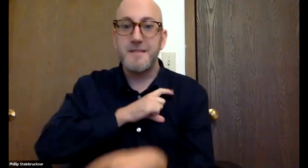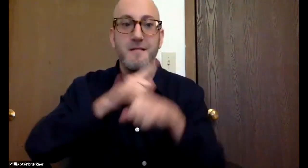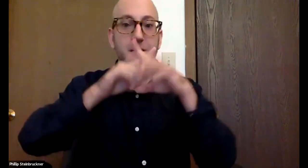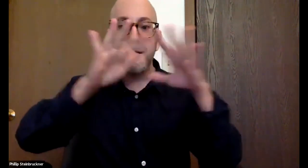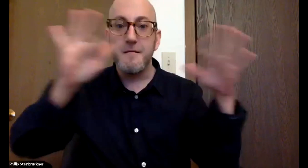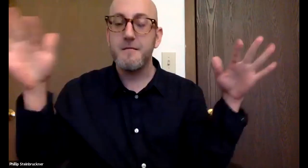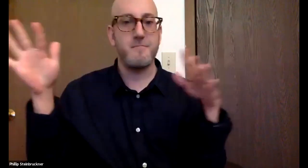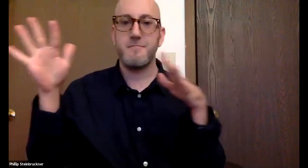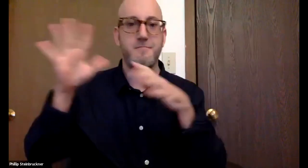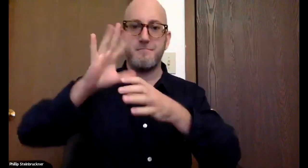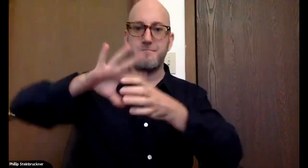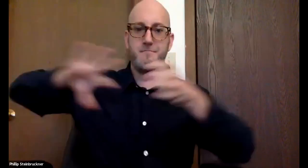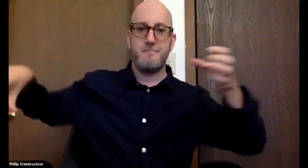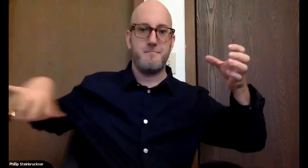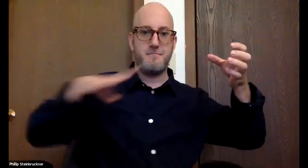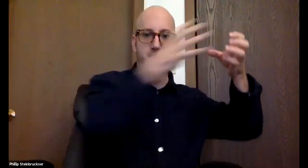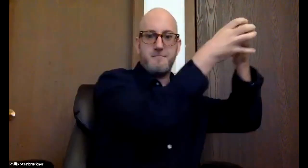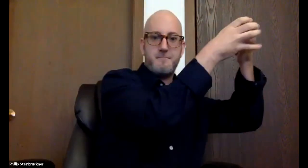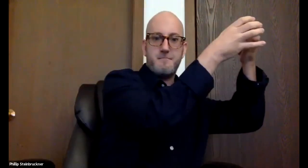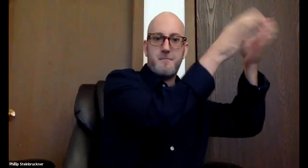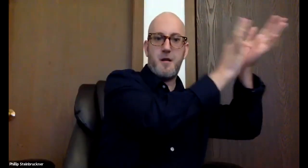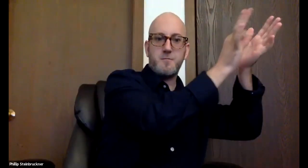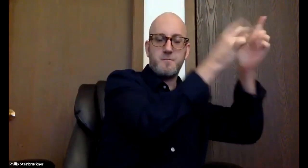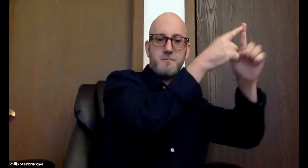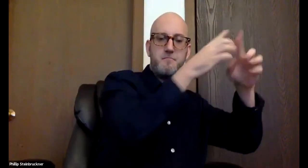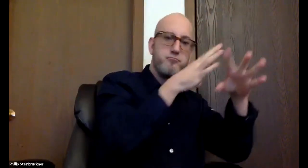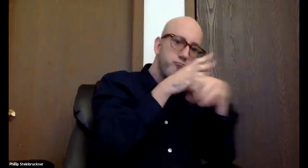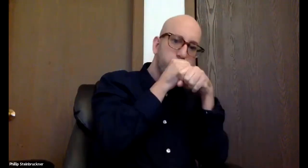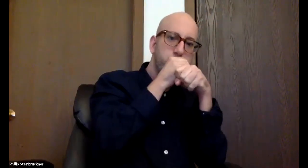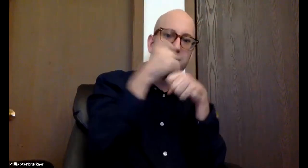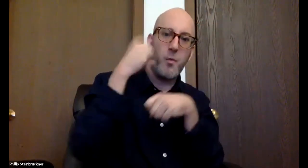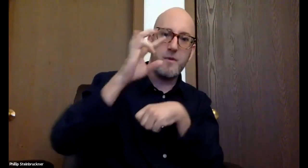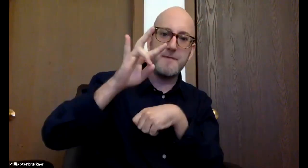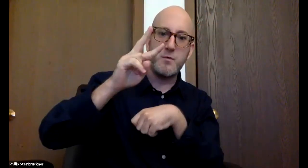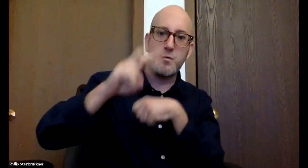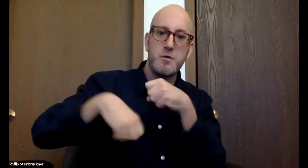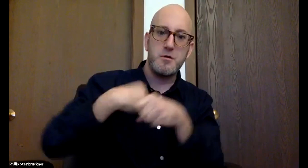census team to count and that's all. They're not going to share it with immigration, they're not going to share